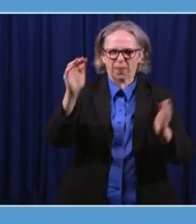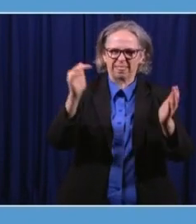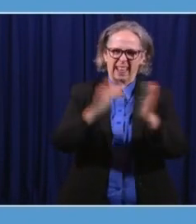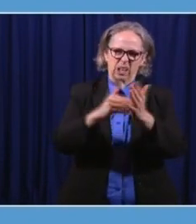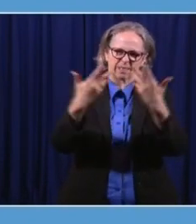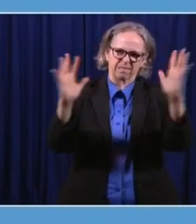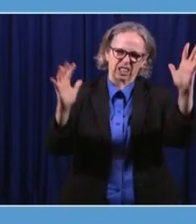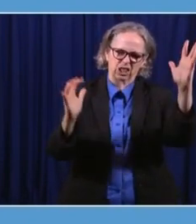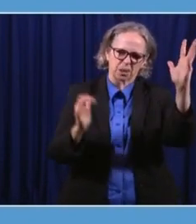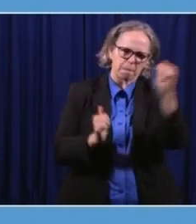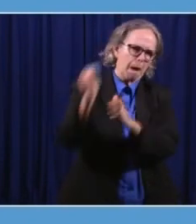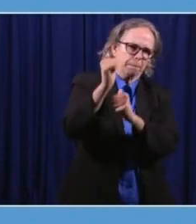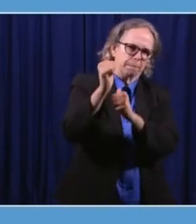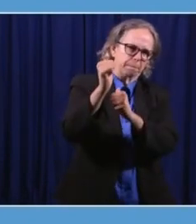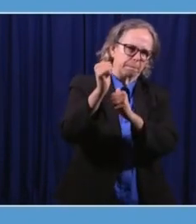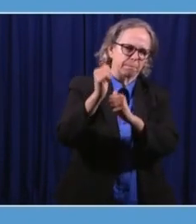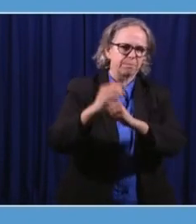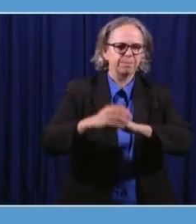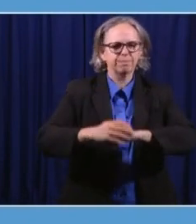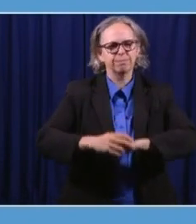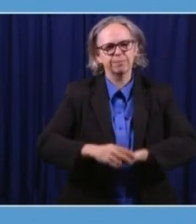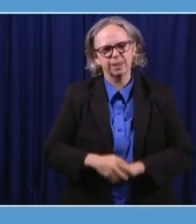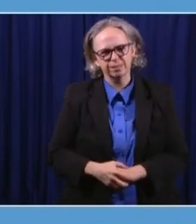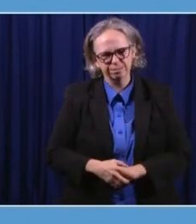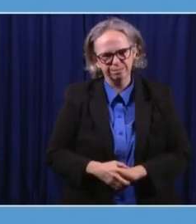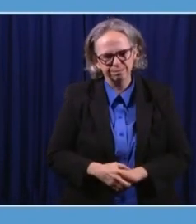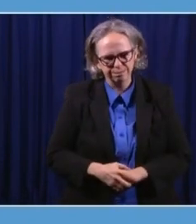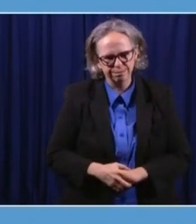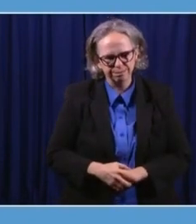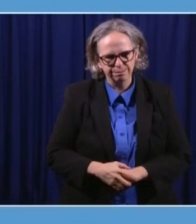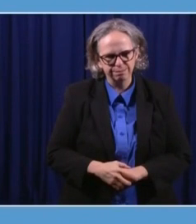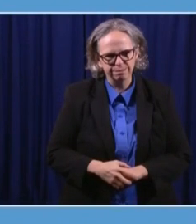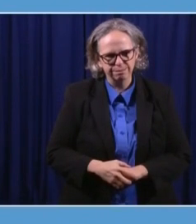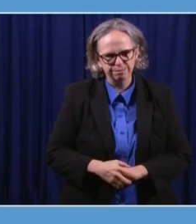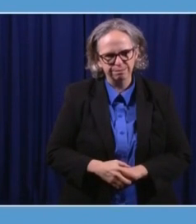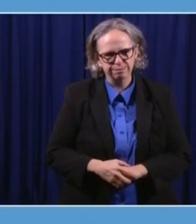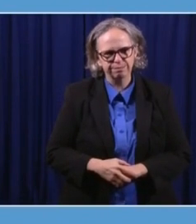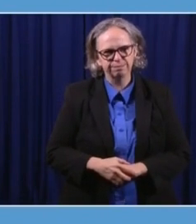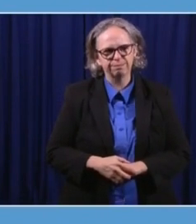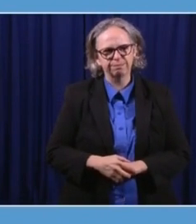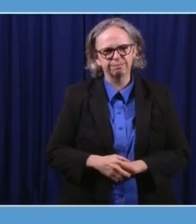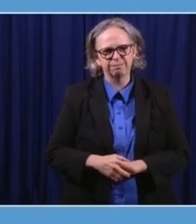AROUND MORE. SADLY, WE MARKED MORE THAN